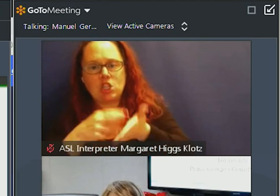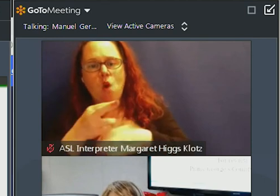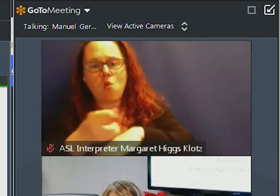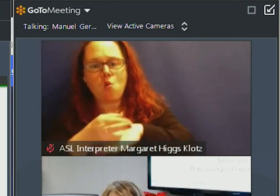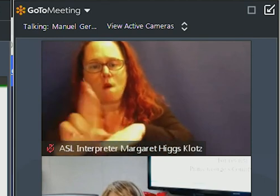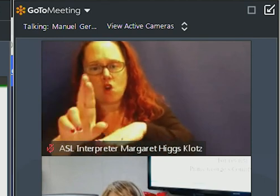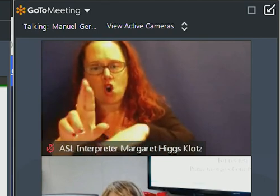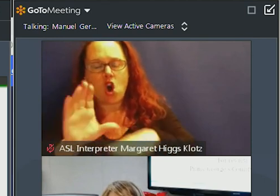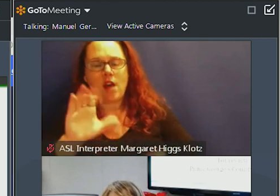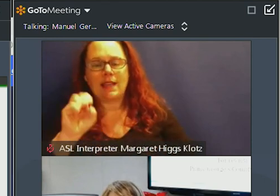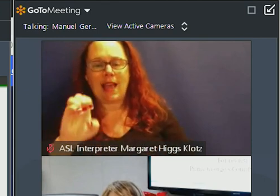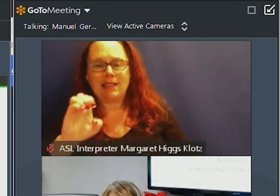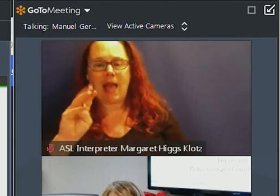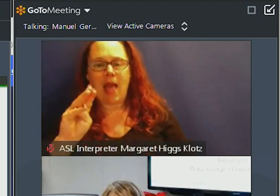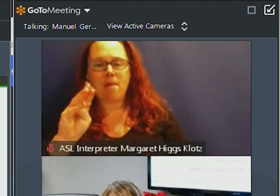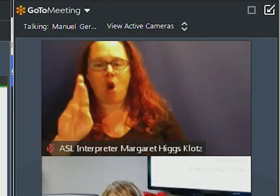MR-1915A to January 14th, 2021.